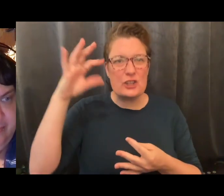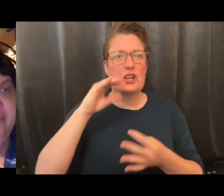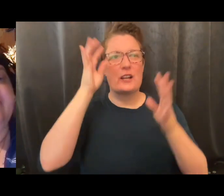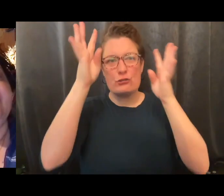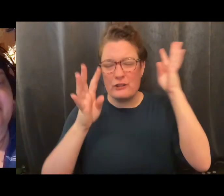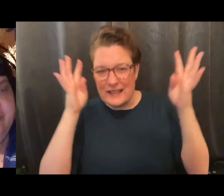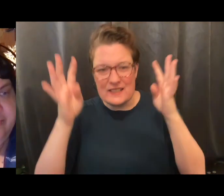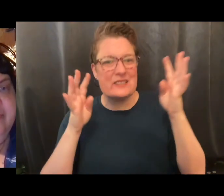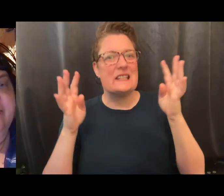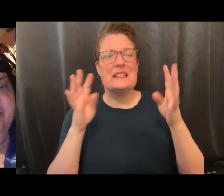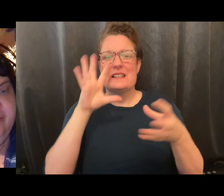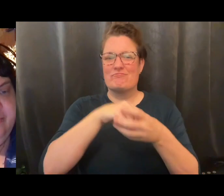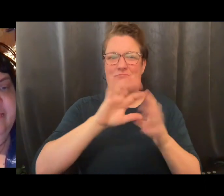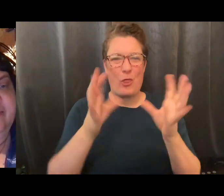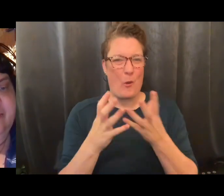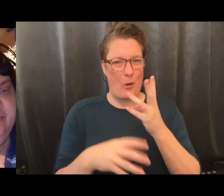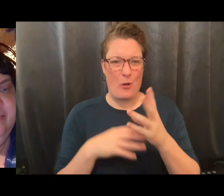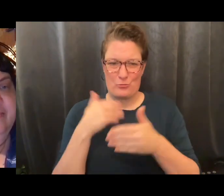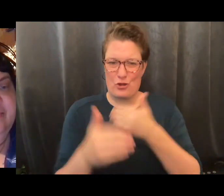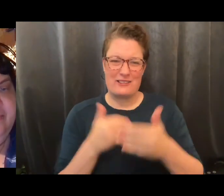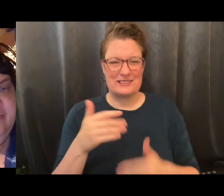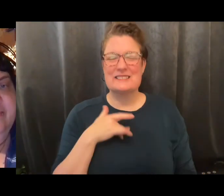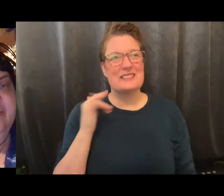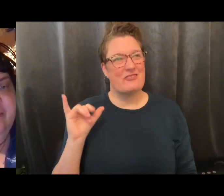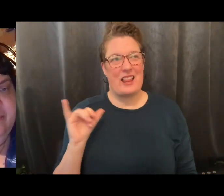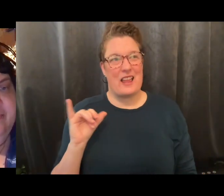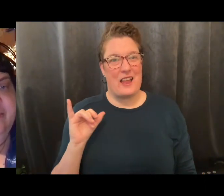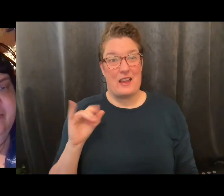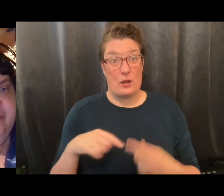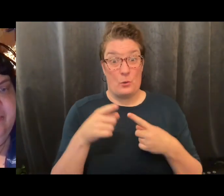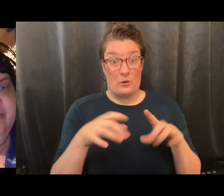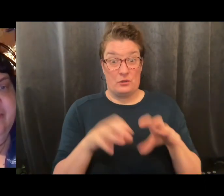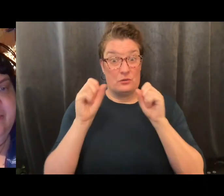I felt when you came into this role, like I felt so much more engaged